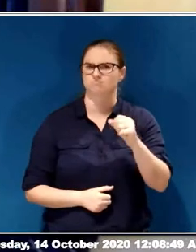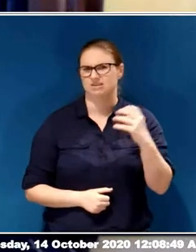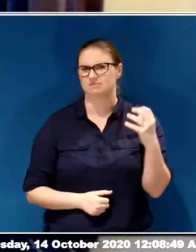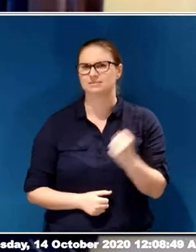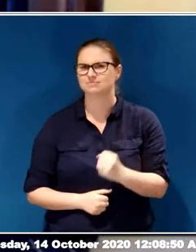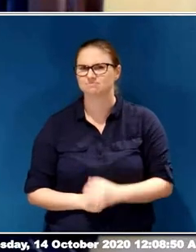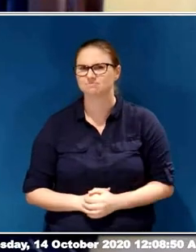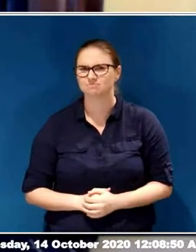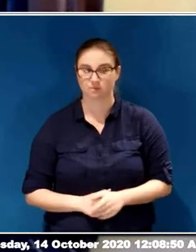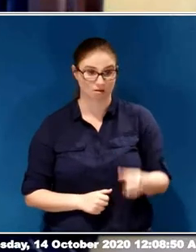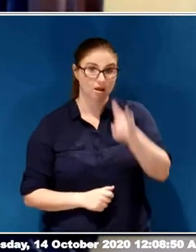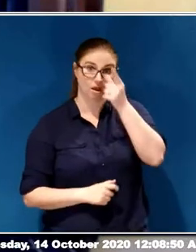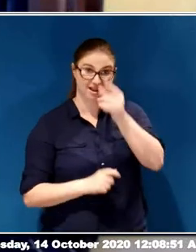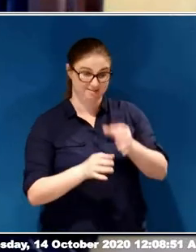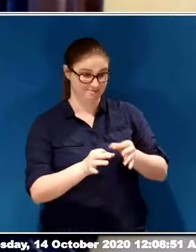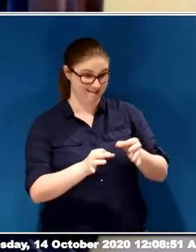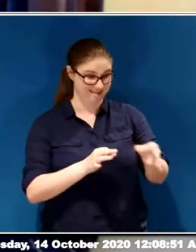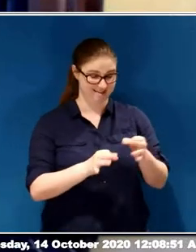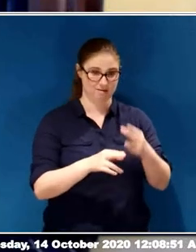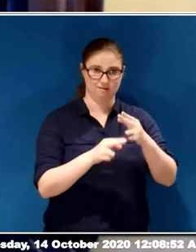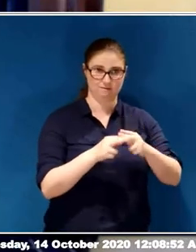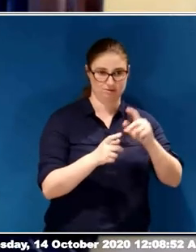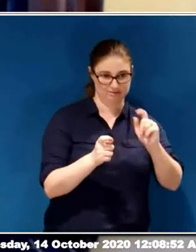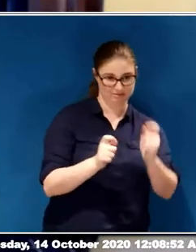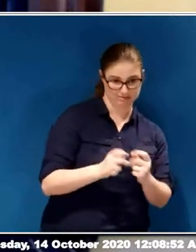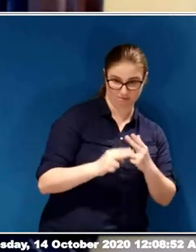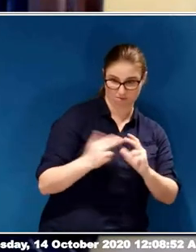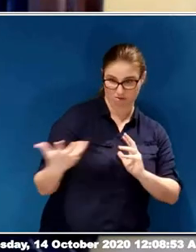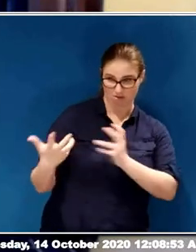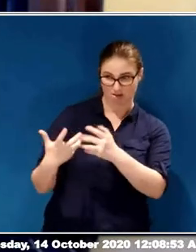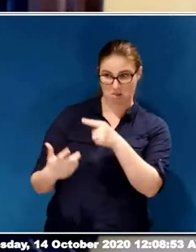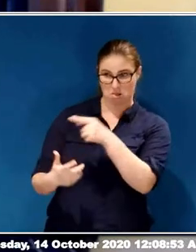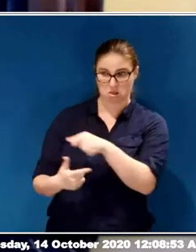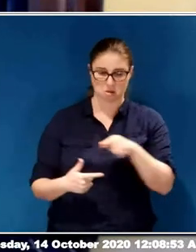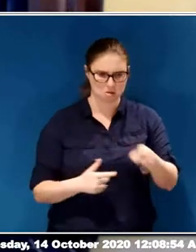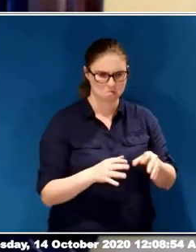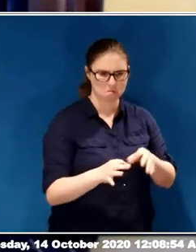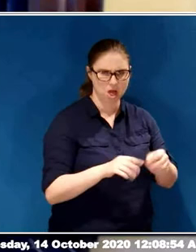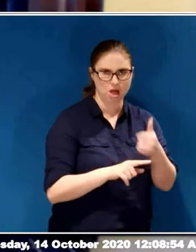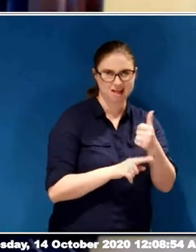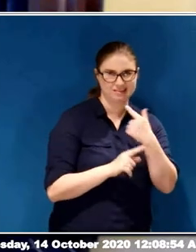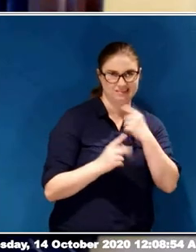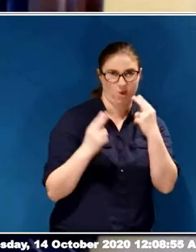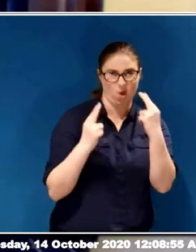have a benefit for a student; there must be regular evaluations to ascertain